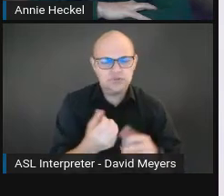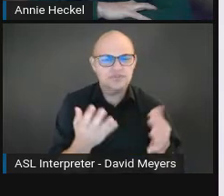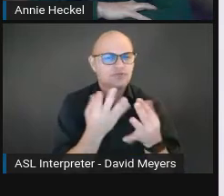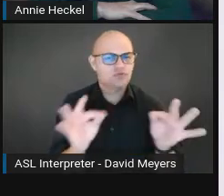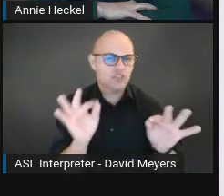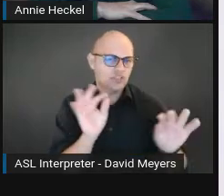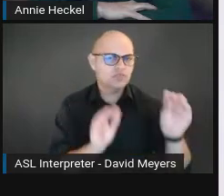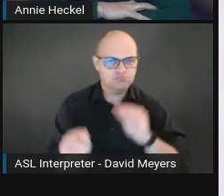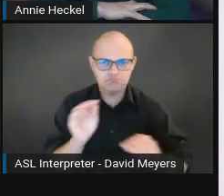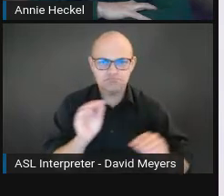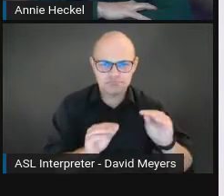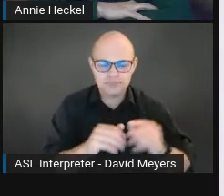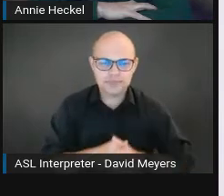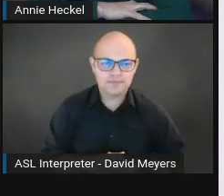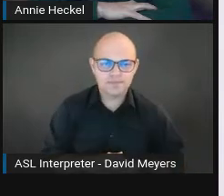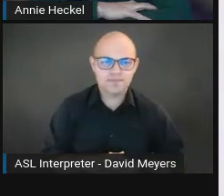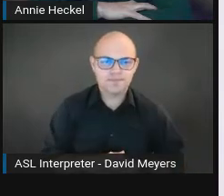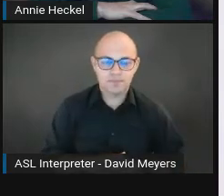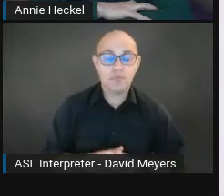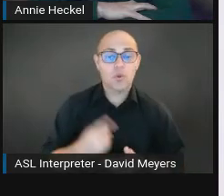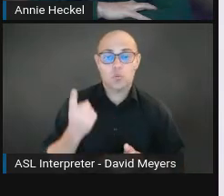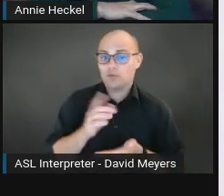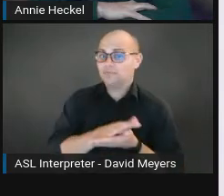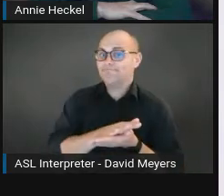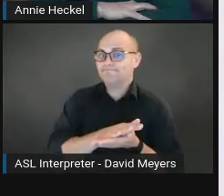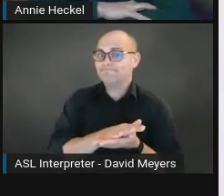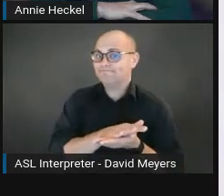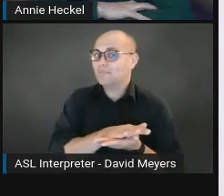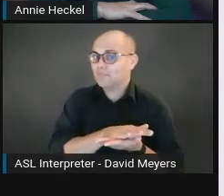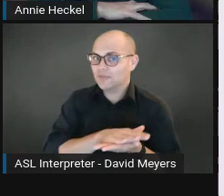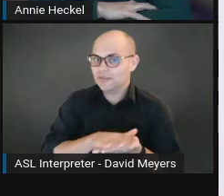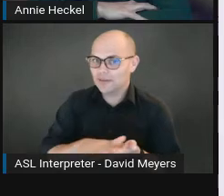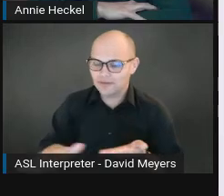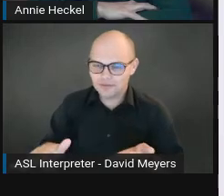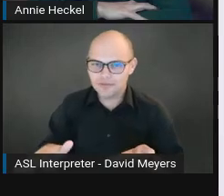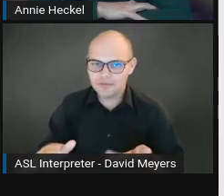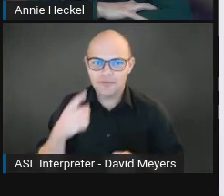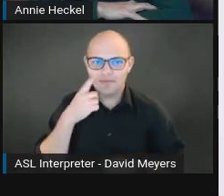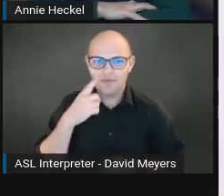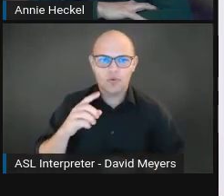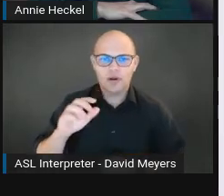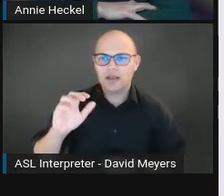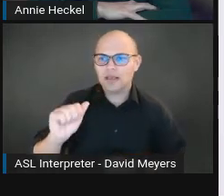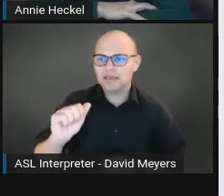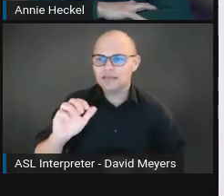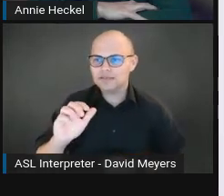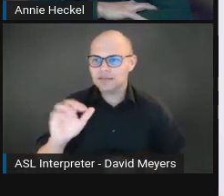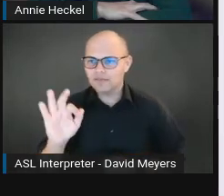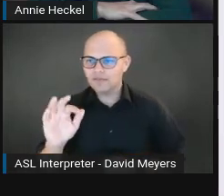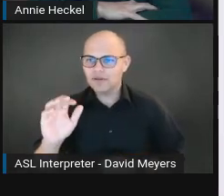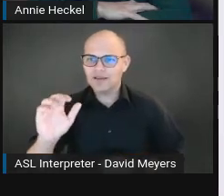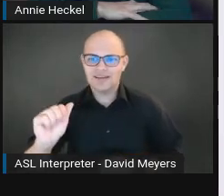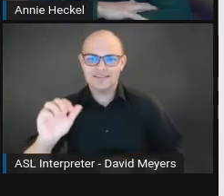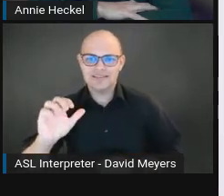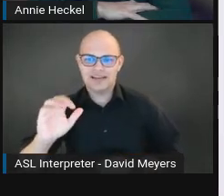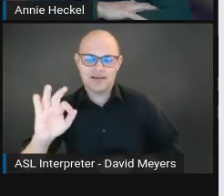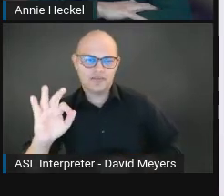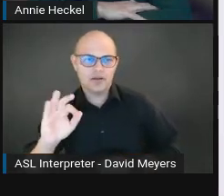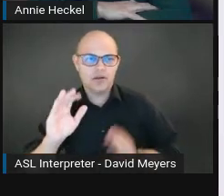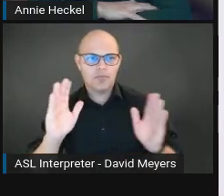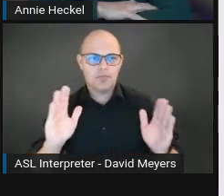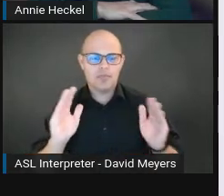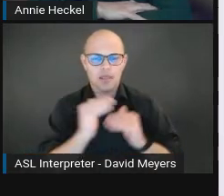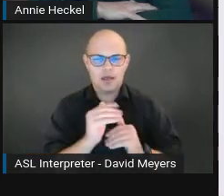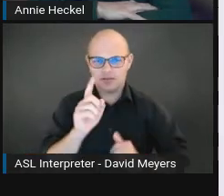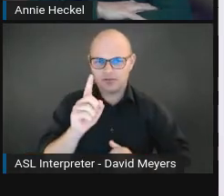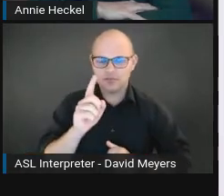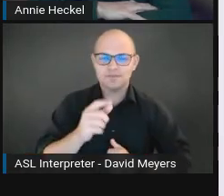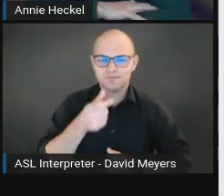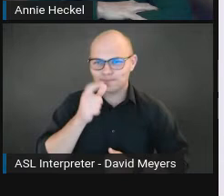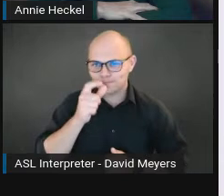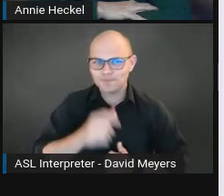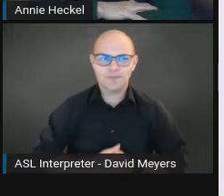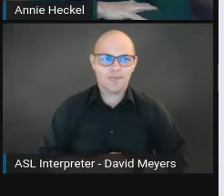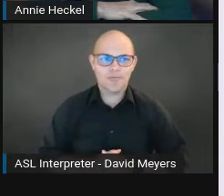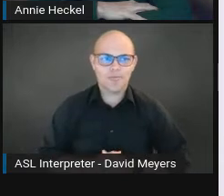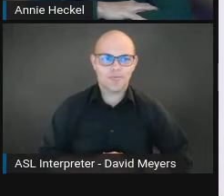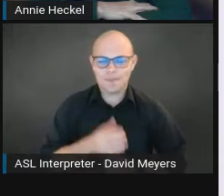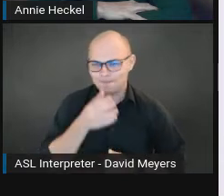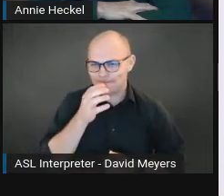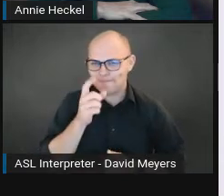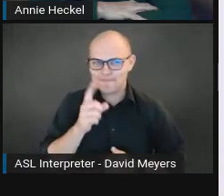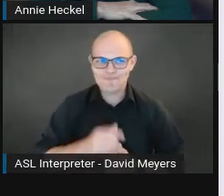The nice thing about the ACF and the ACF blocks, sorry,